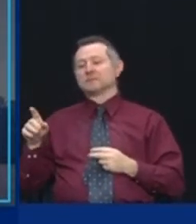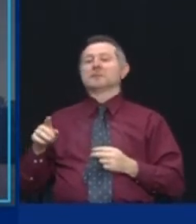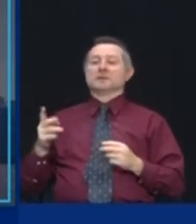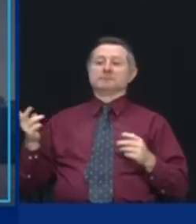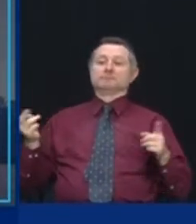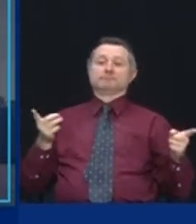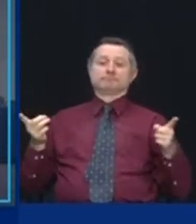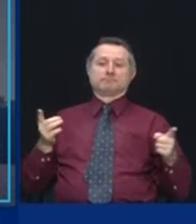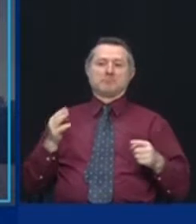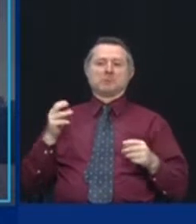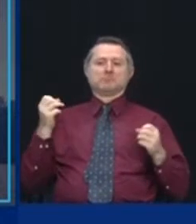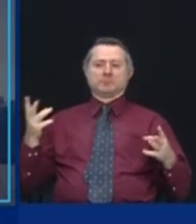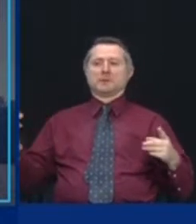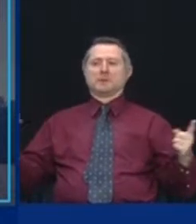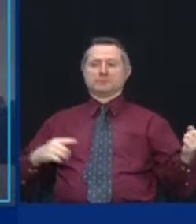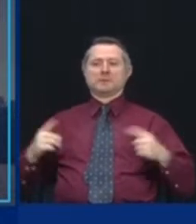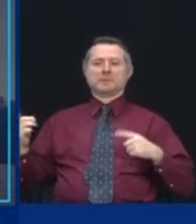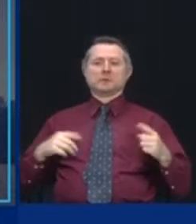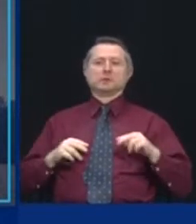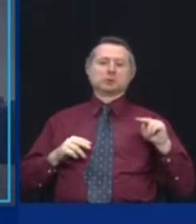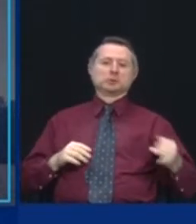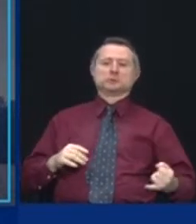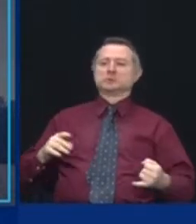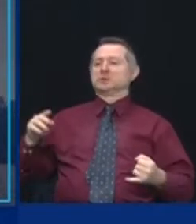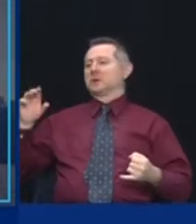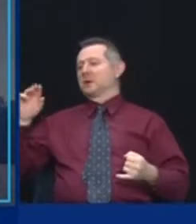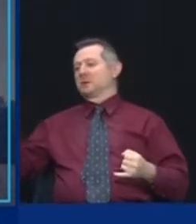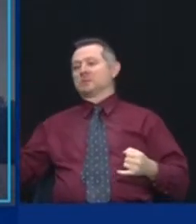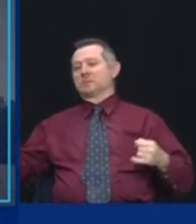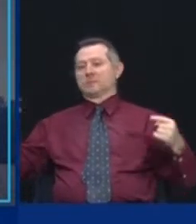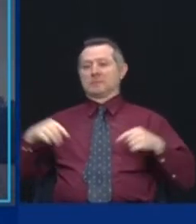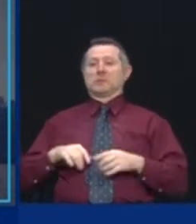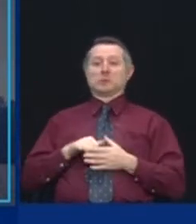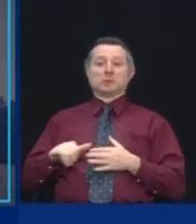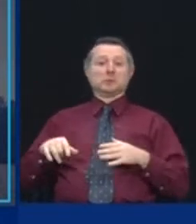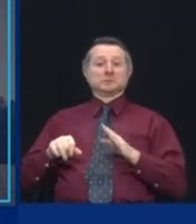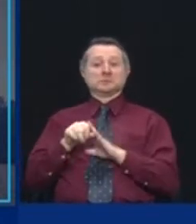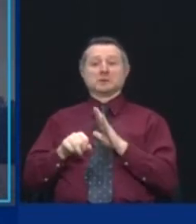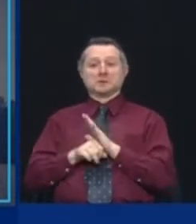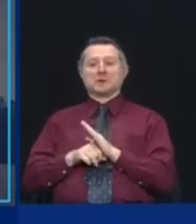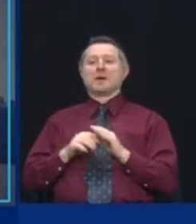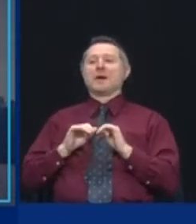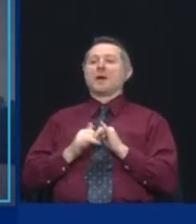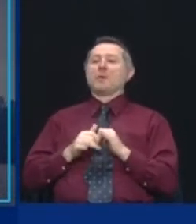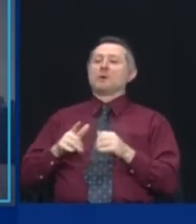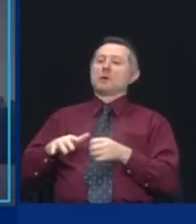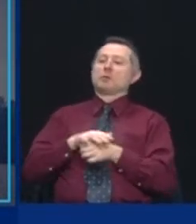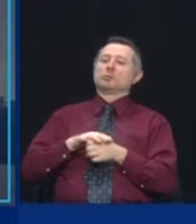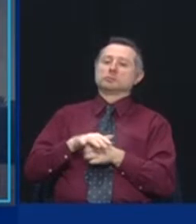MR. LEVINE, THEY WILL SAY WE GET PEOPLE FROM NEW JERSEY, FROM CONNECTICUT. WE OPERATE ON A TRI-STATE BASIS.